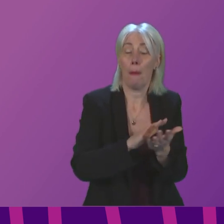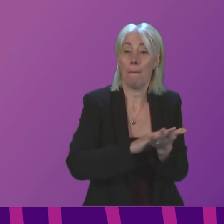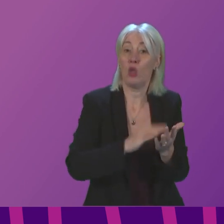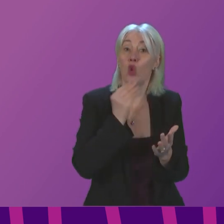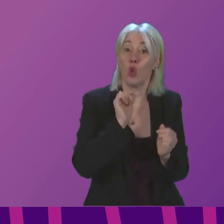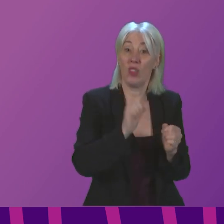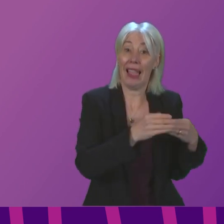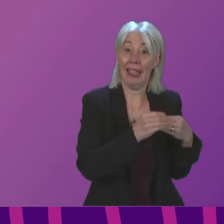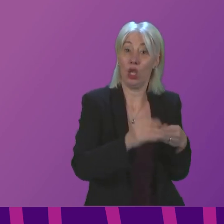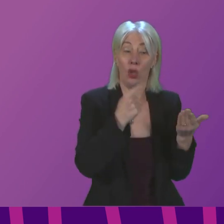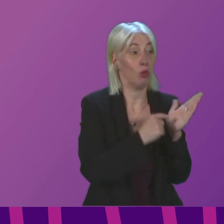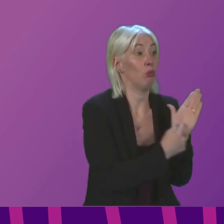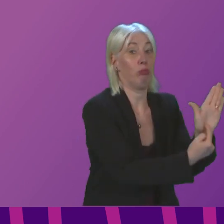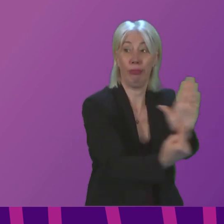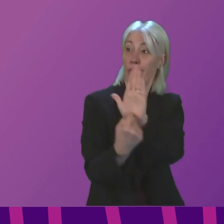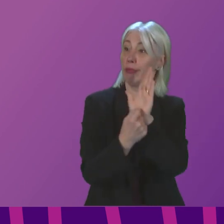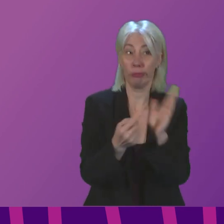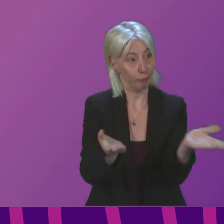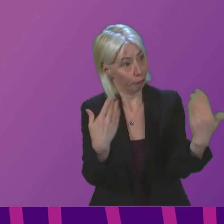leadership to seek to encourage others to do likewise.